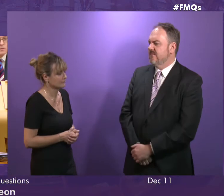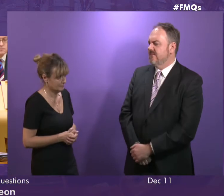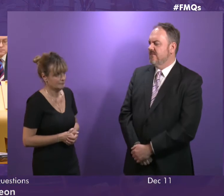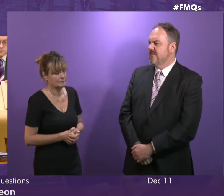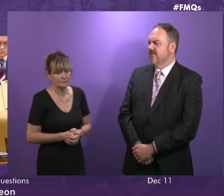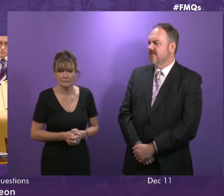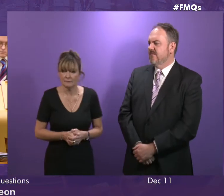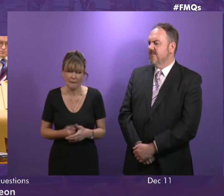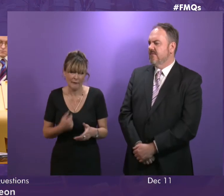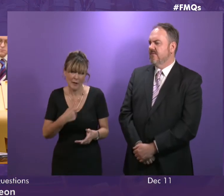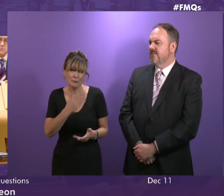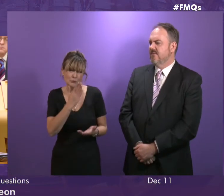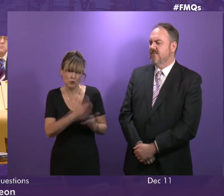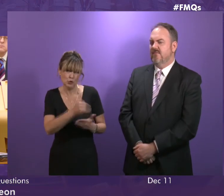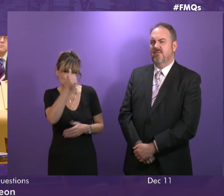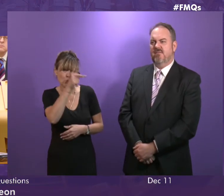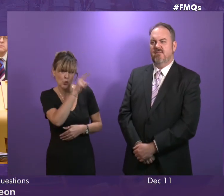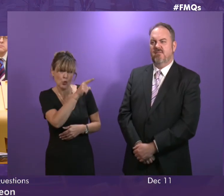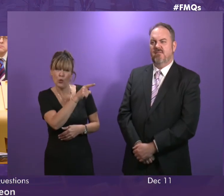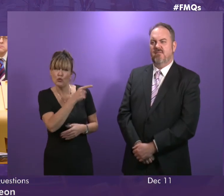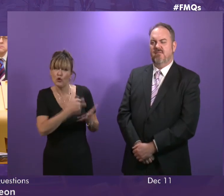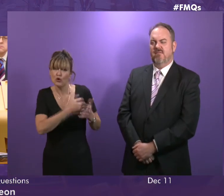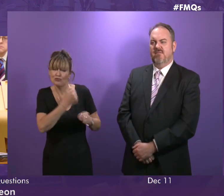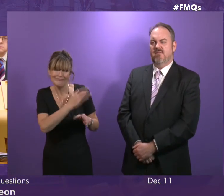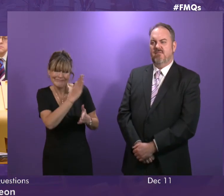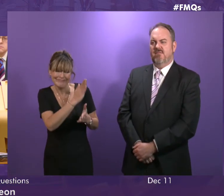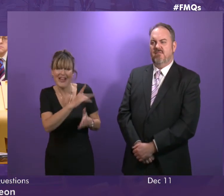As I am sure that Ross Greer is aware, that is part of the purpose of the senior phase